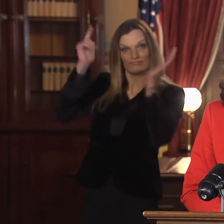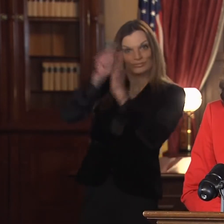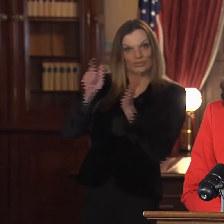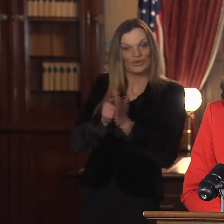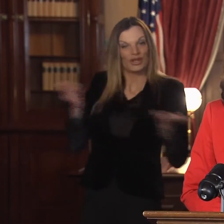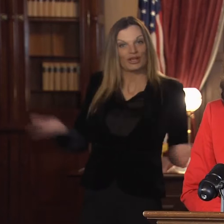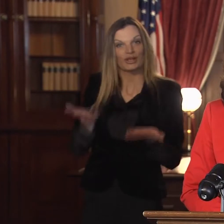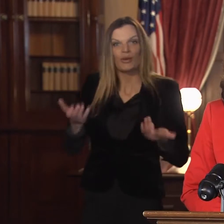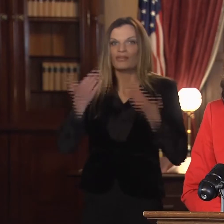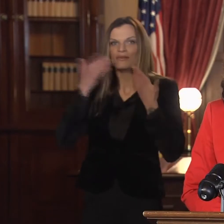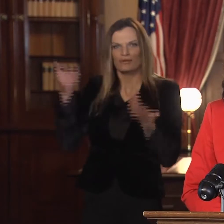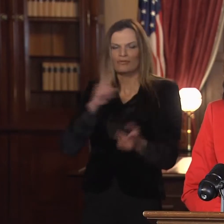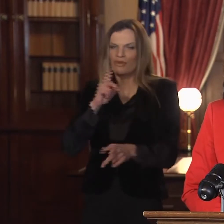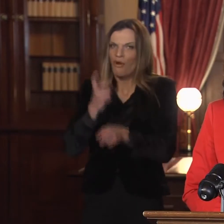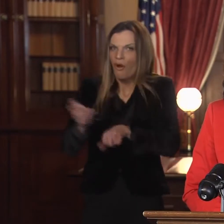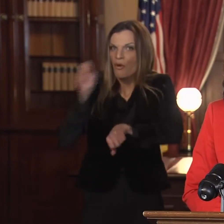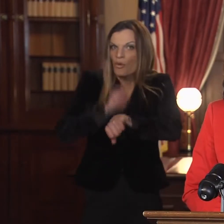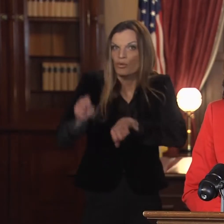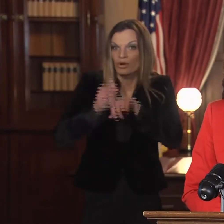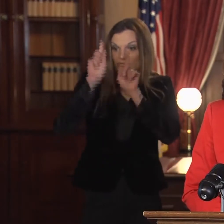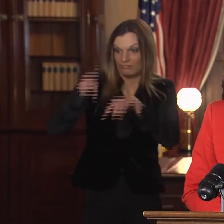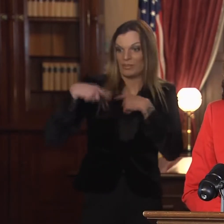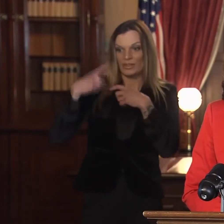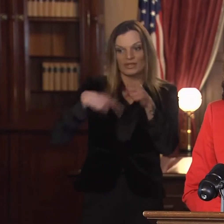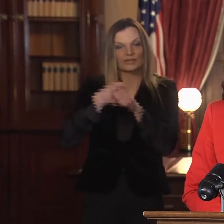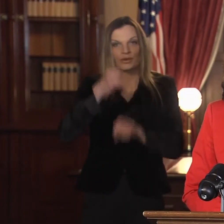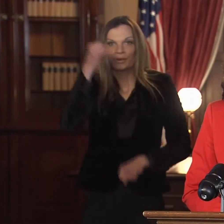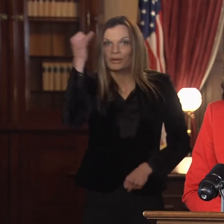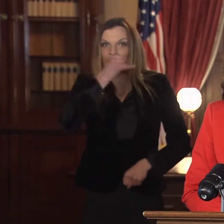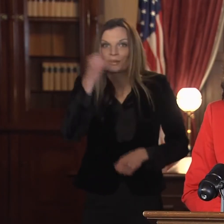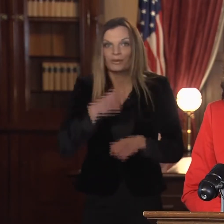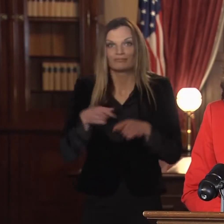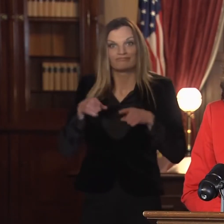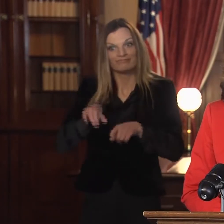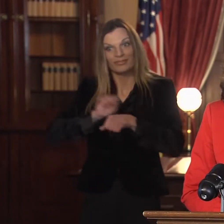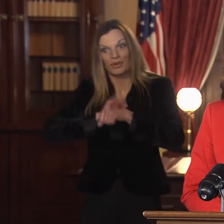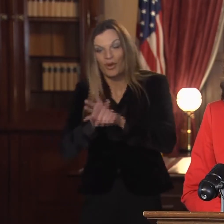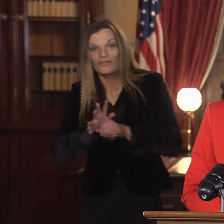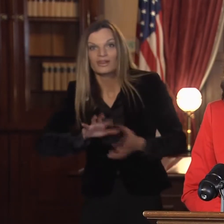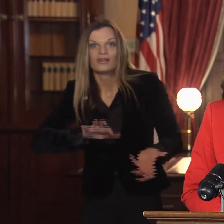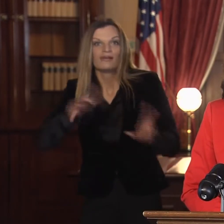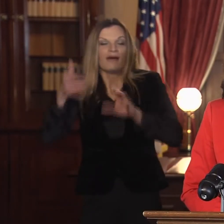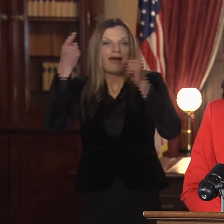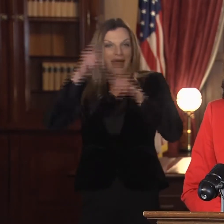HOLIDAY SEASON AND I WANT TO THANK THE A. G. FOR HER INCREDIBLY HARD WORK TO PROTECT